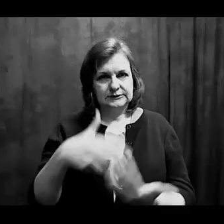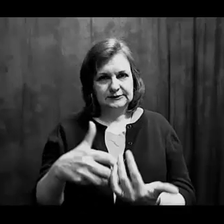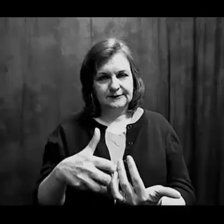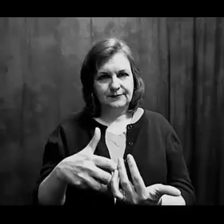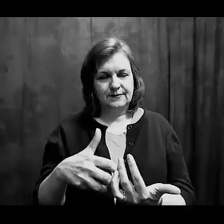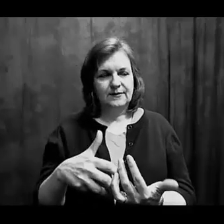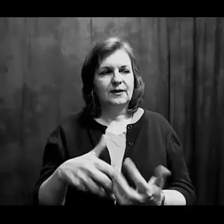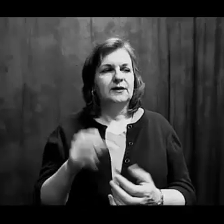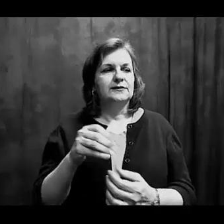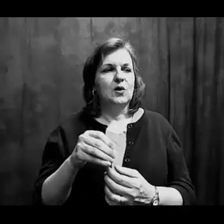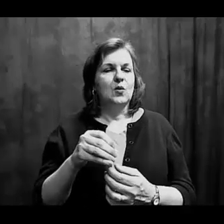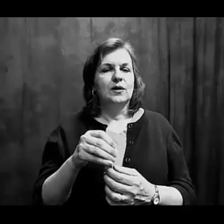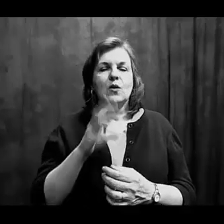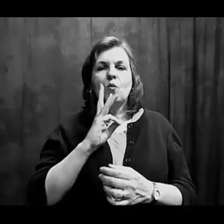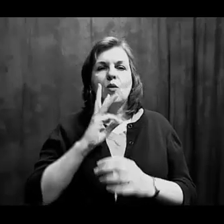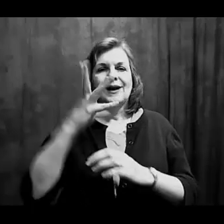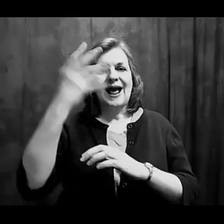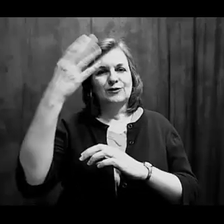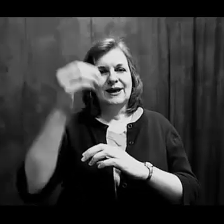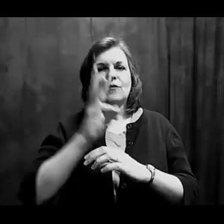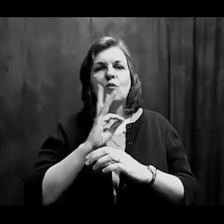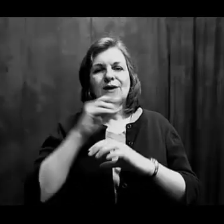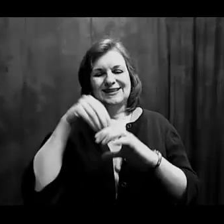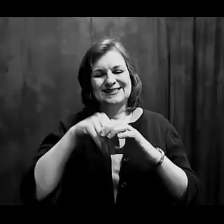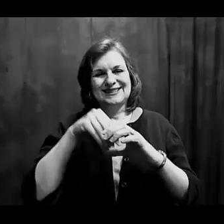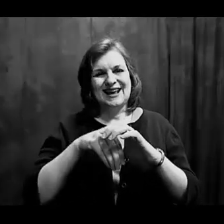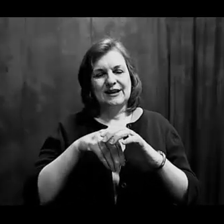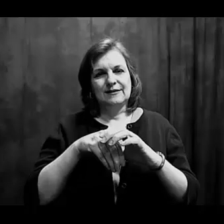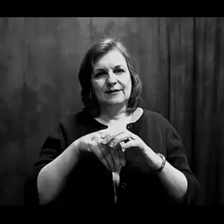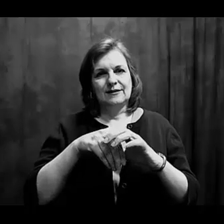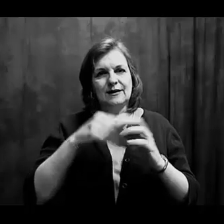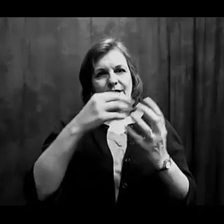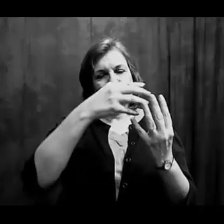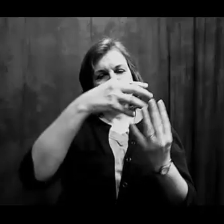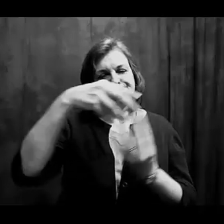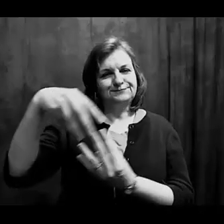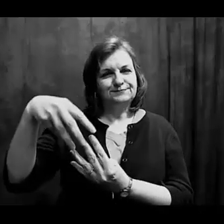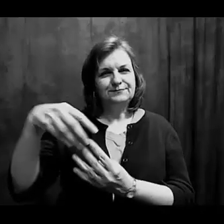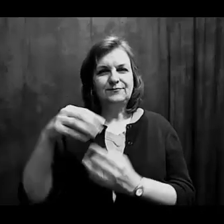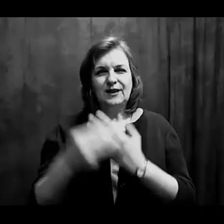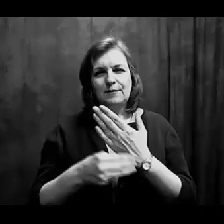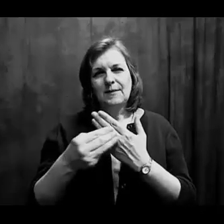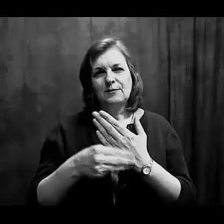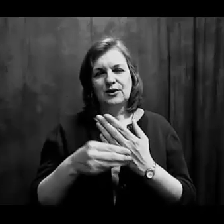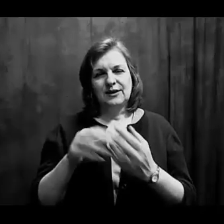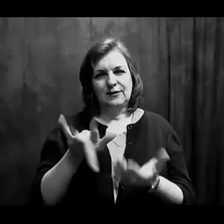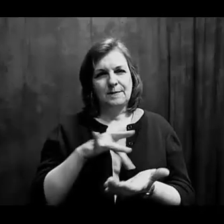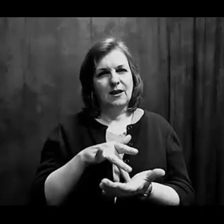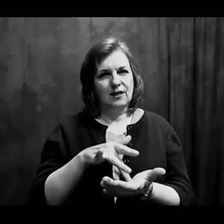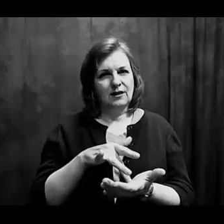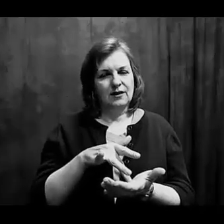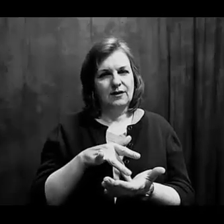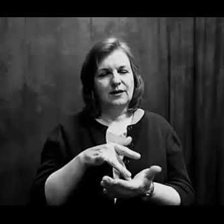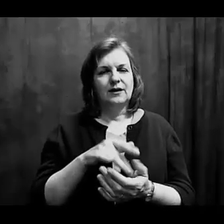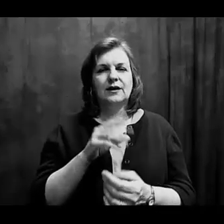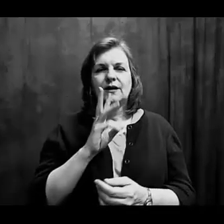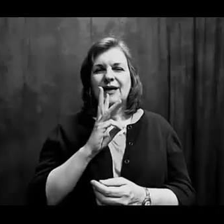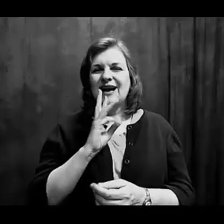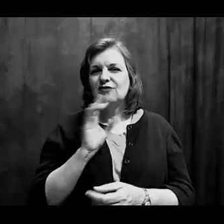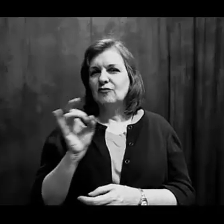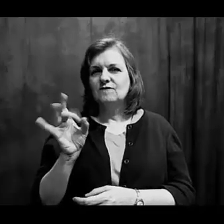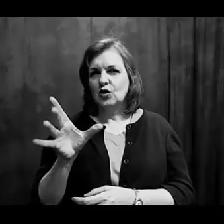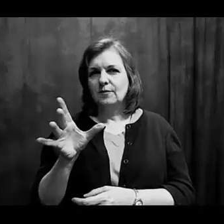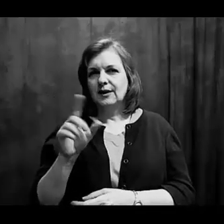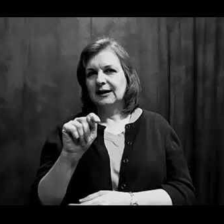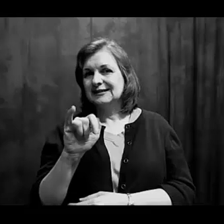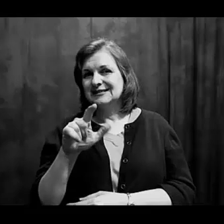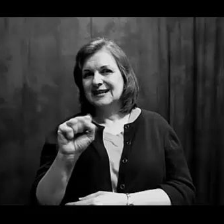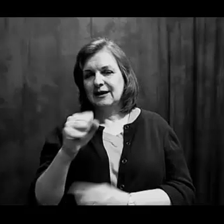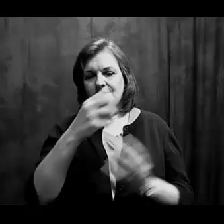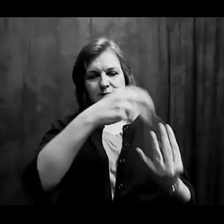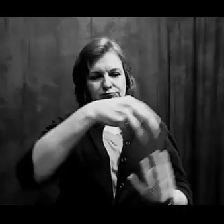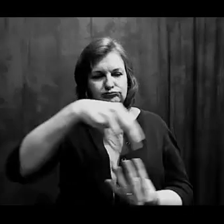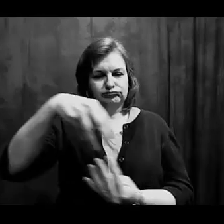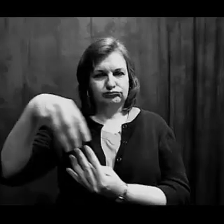so this water-water kind of thing going on with the membrane in the middle with our hydrophobic tails